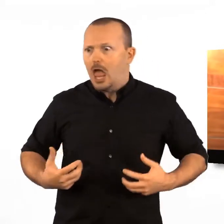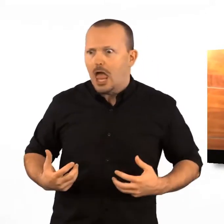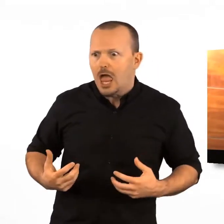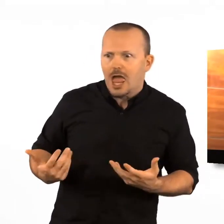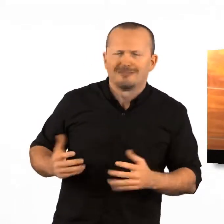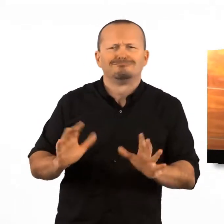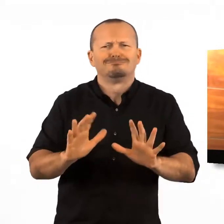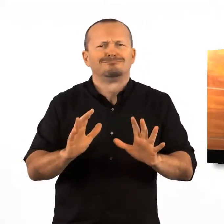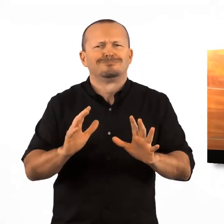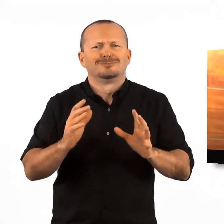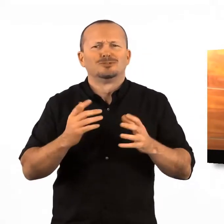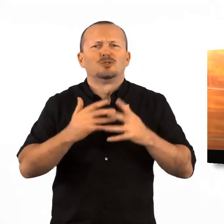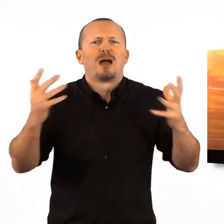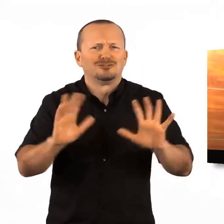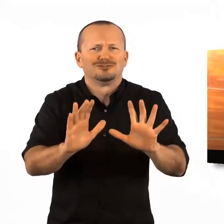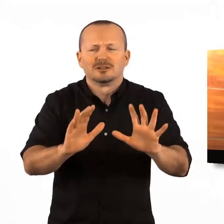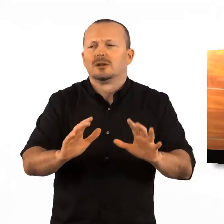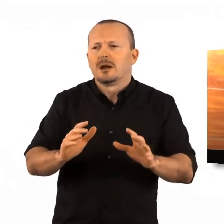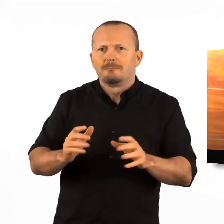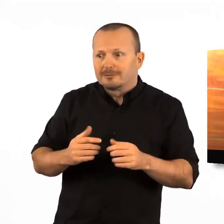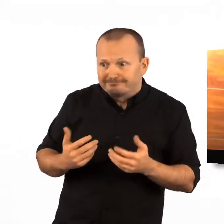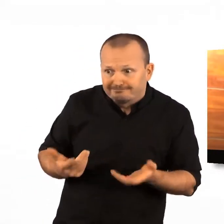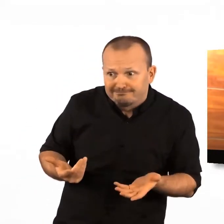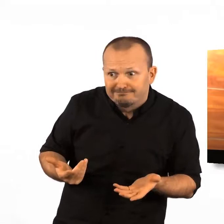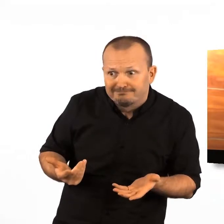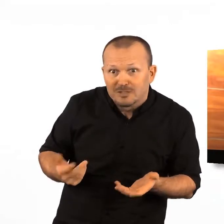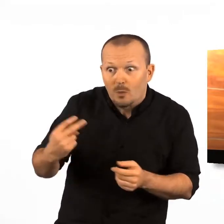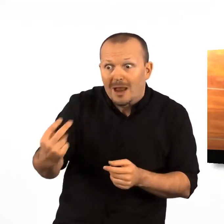exaggerated facial expression) but just so that they know you’re waiting for them,